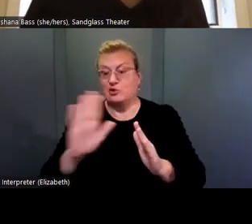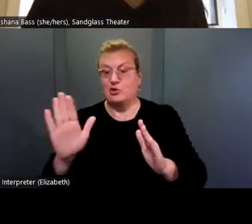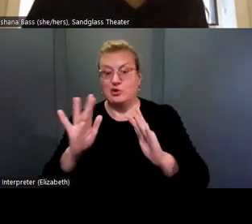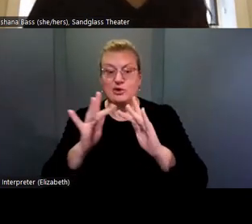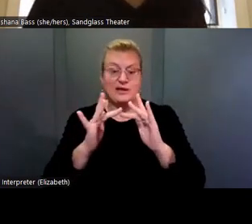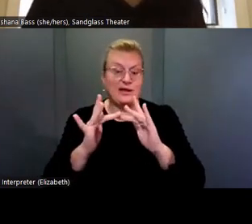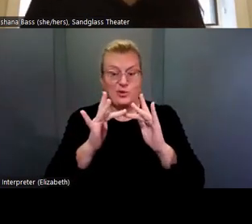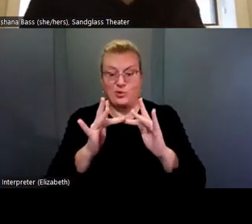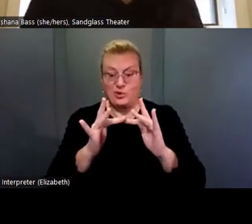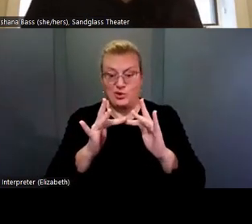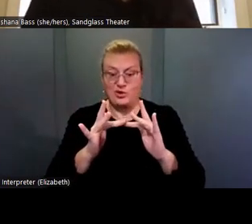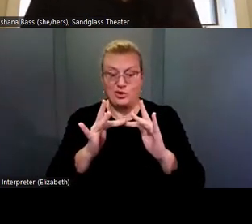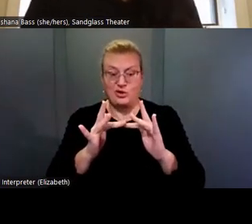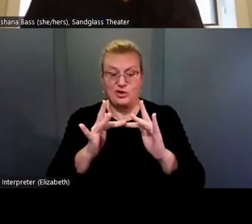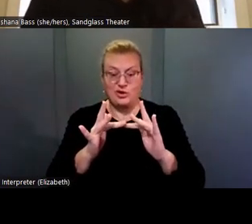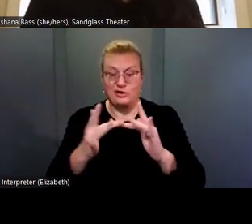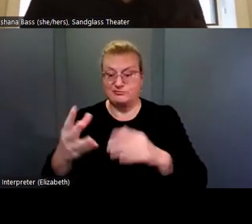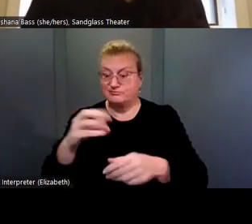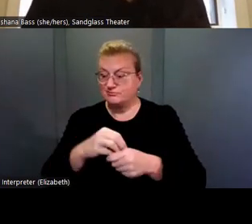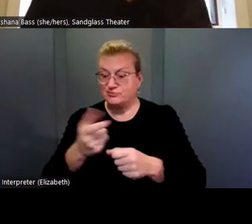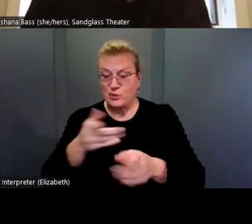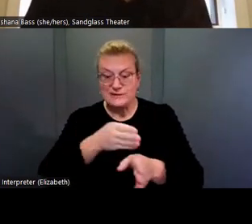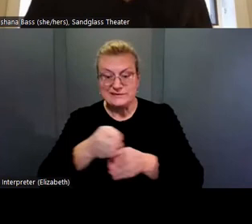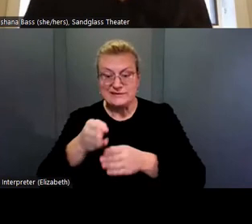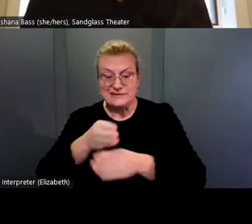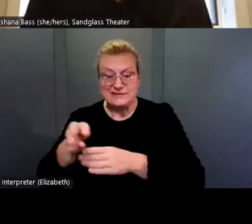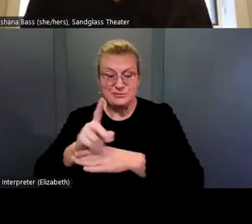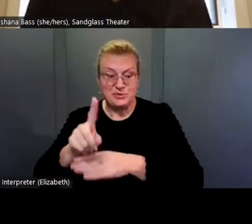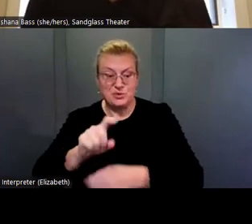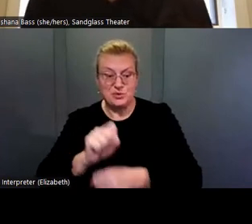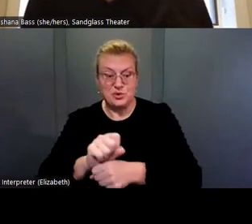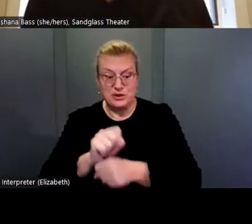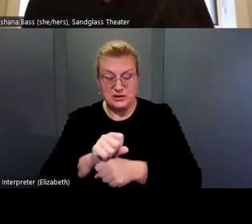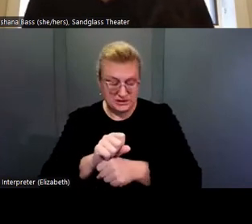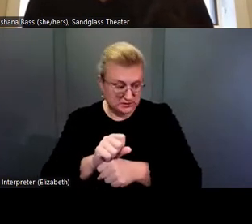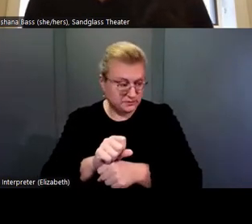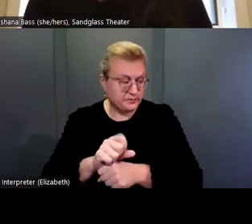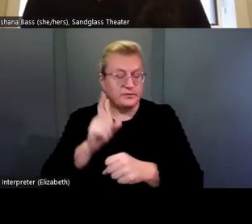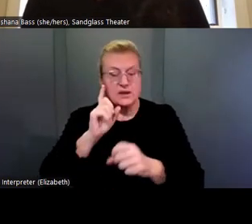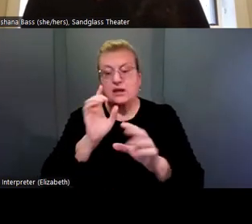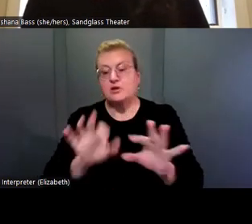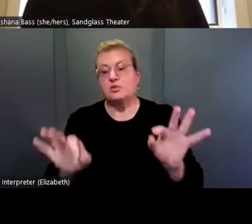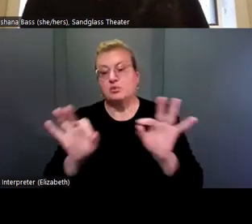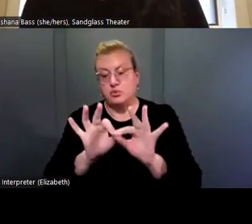by what disciplines you work in. And I think it's important for us to think about networks